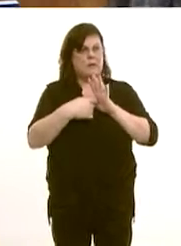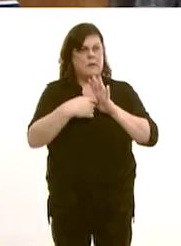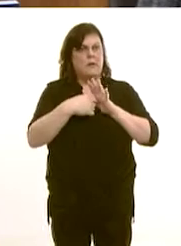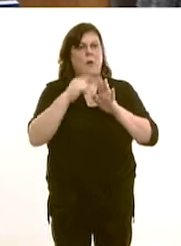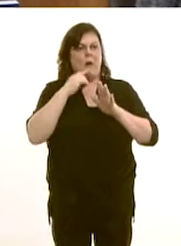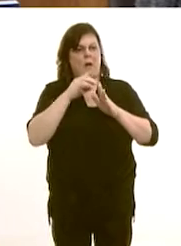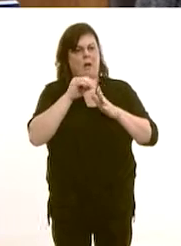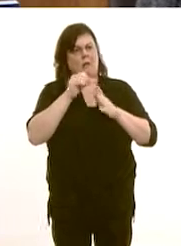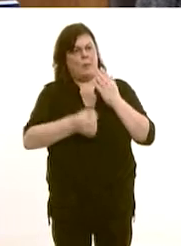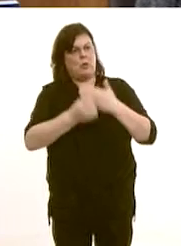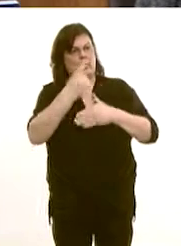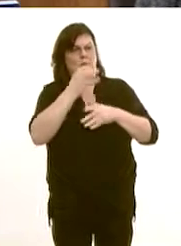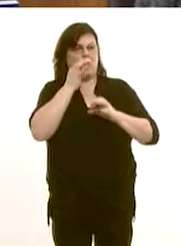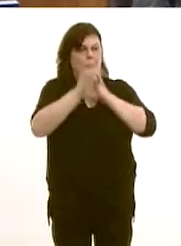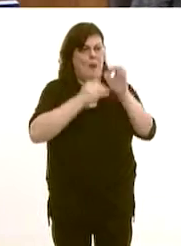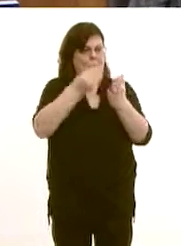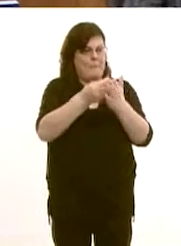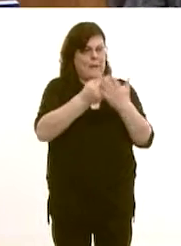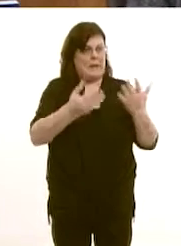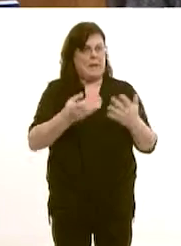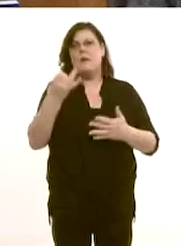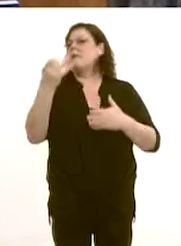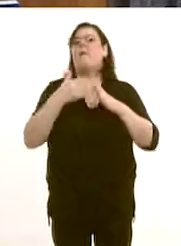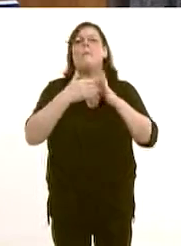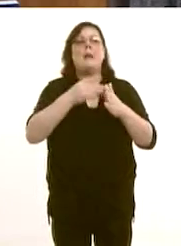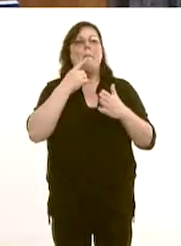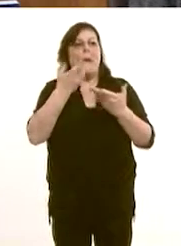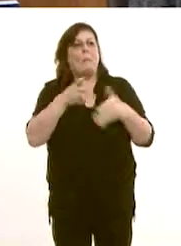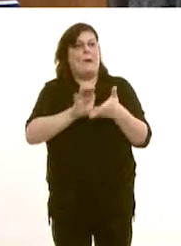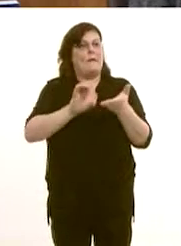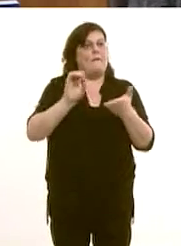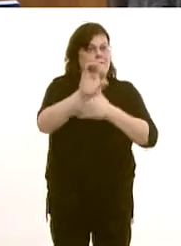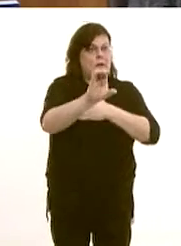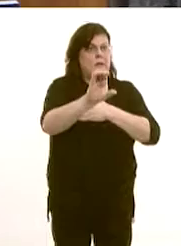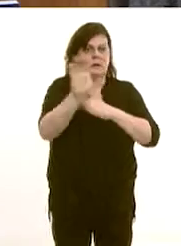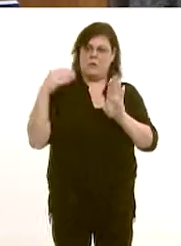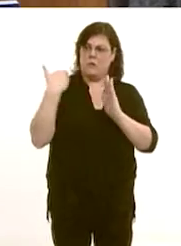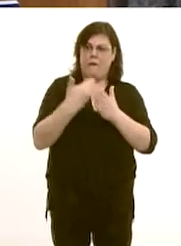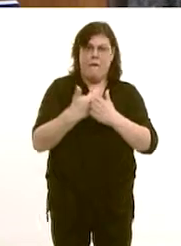To date, £7.7 million has been paid out, as regards the funding of the new scheme,